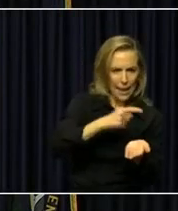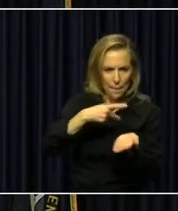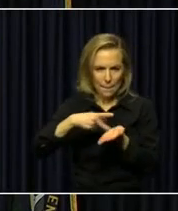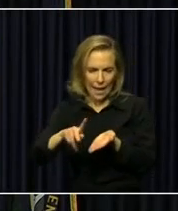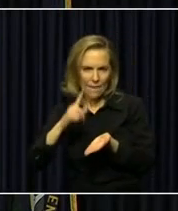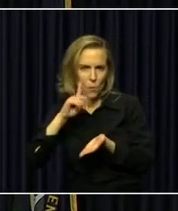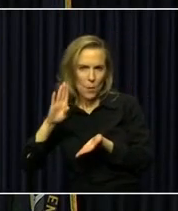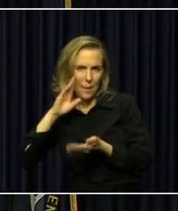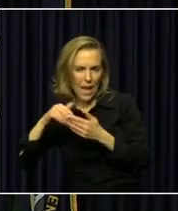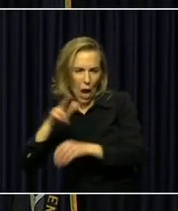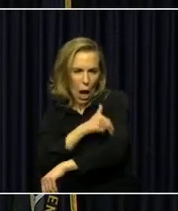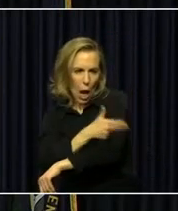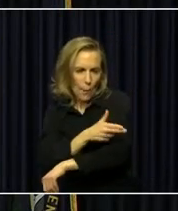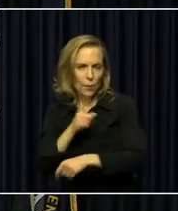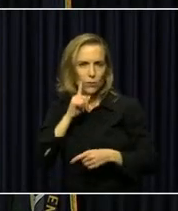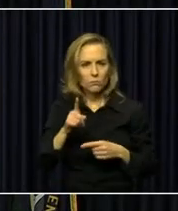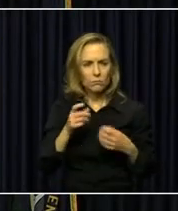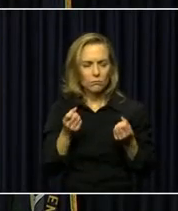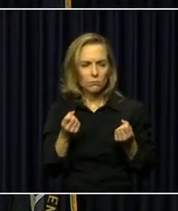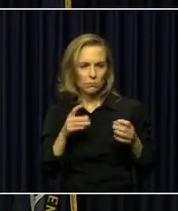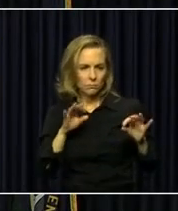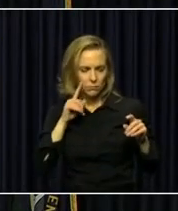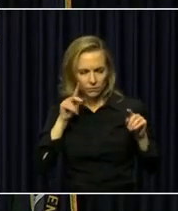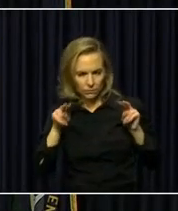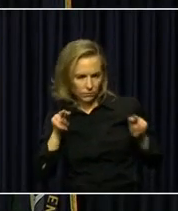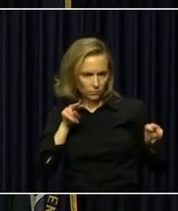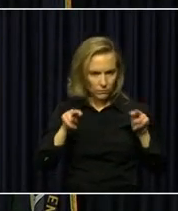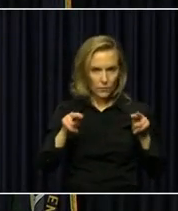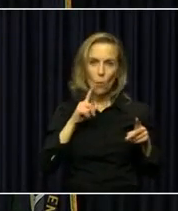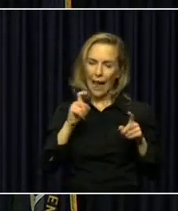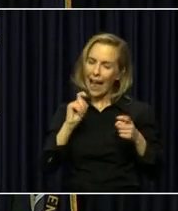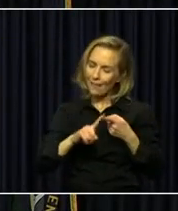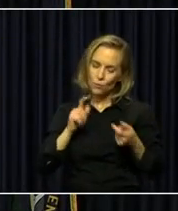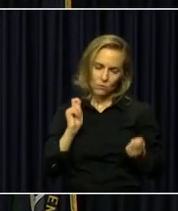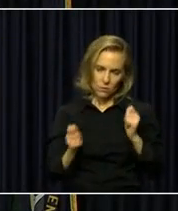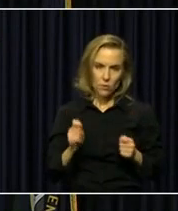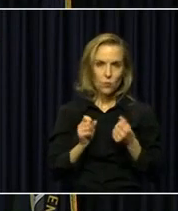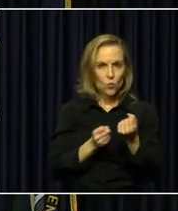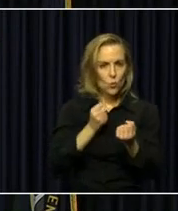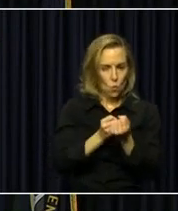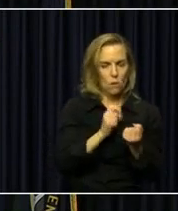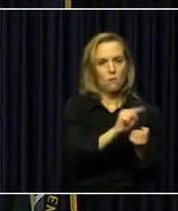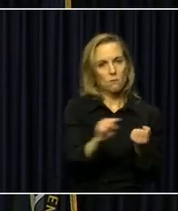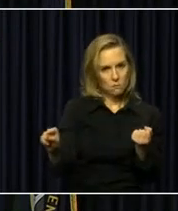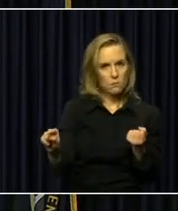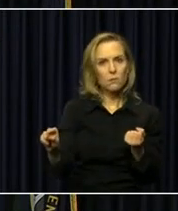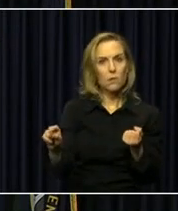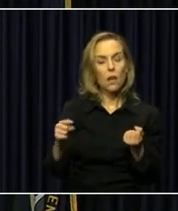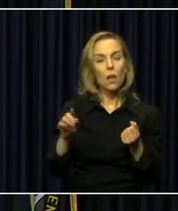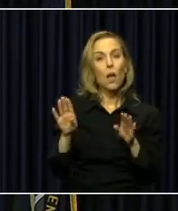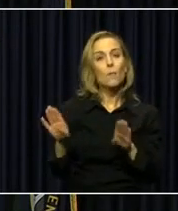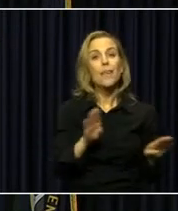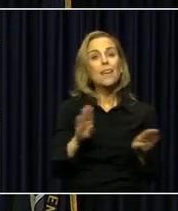ON A 24/7 BASIS. THEY'RE GOING TO WORK WITH OUR INFECTION CONTROL TEAM. THEY'RE GOING TO HELP ADVISE